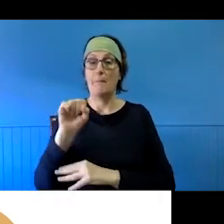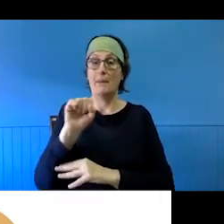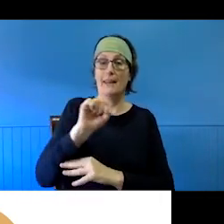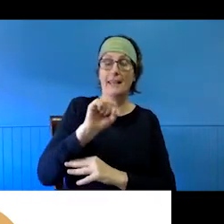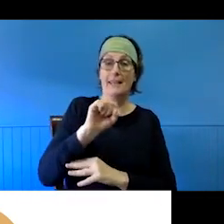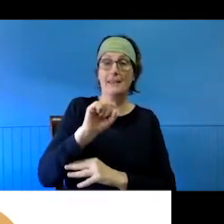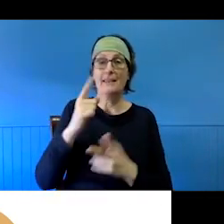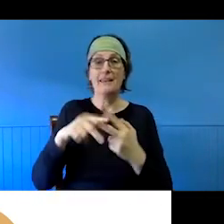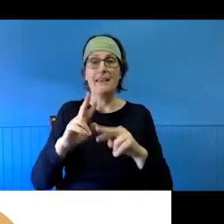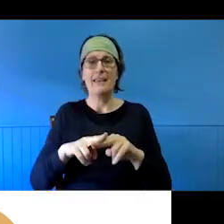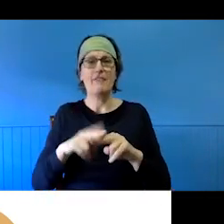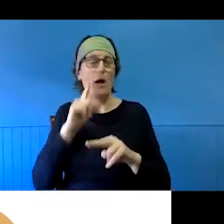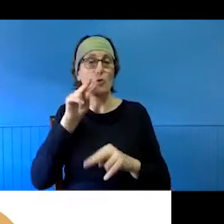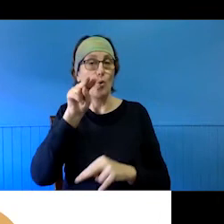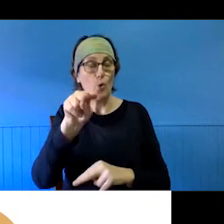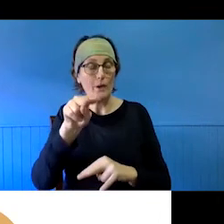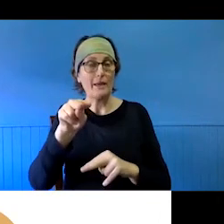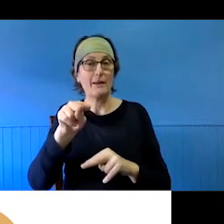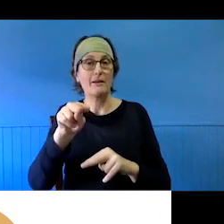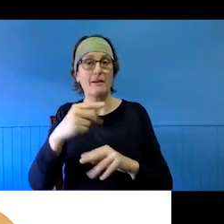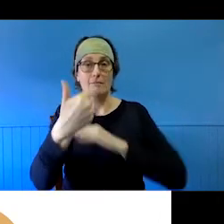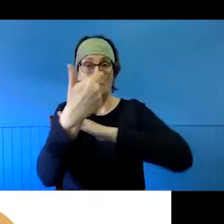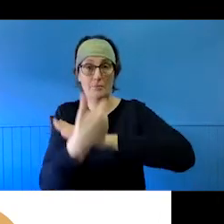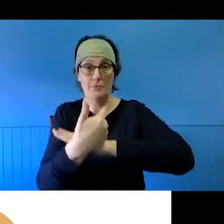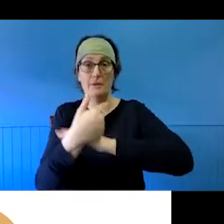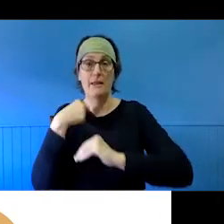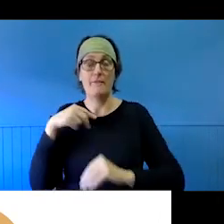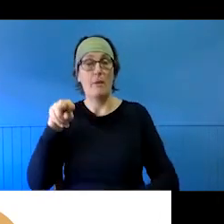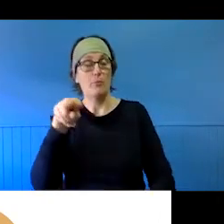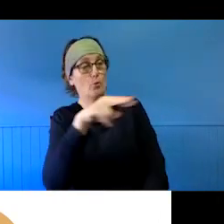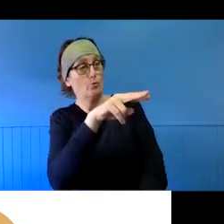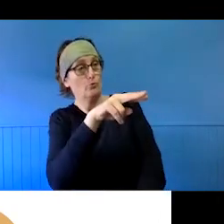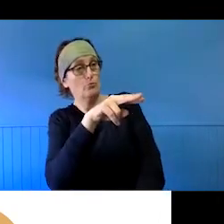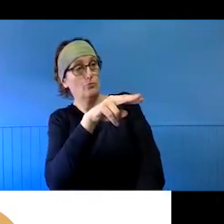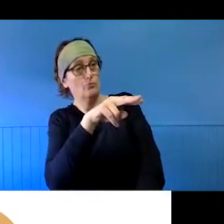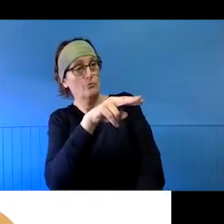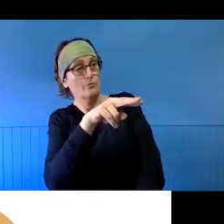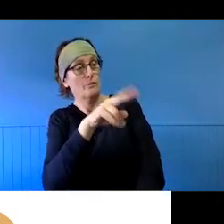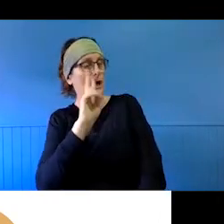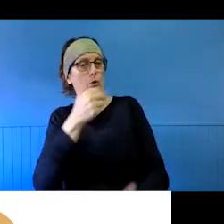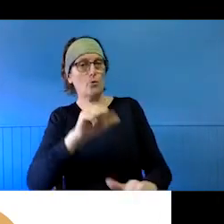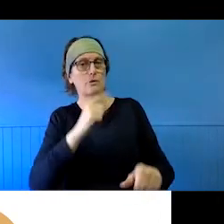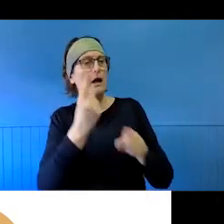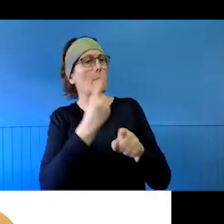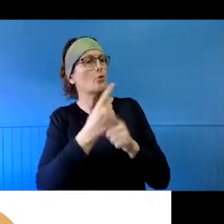beyond the camera, and over to my far left, it looks like I'm talking to somebody off screen.